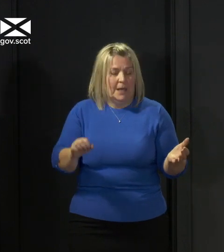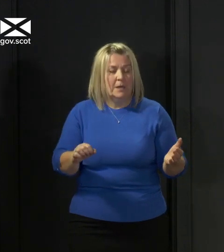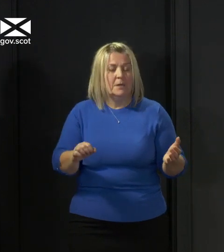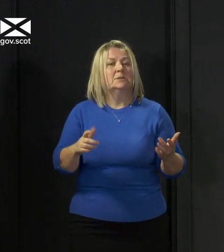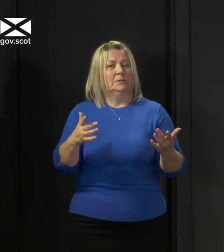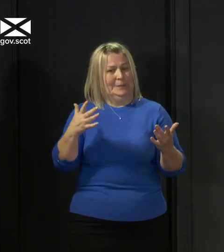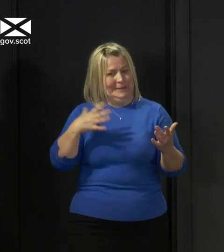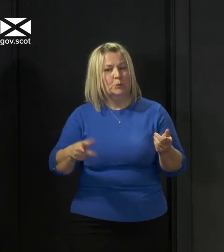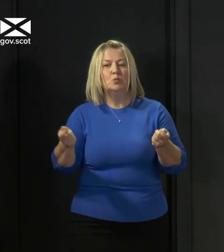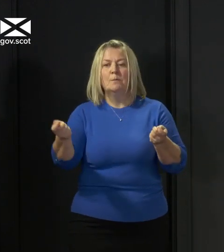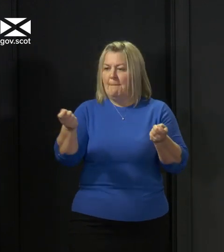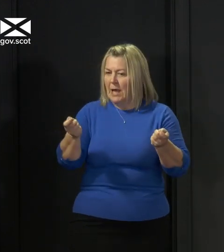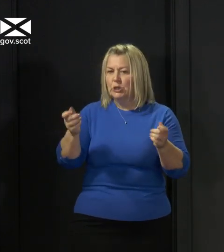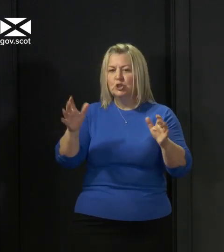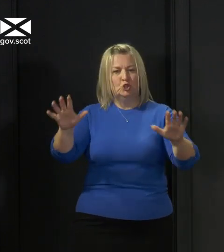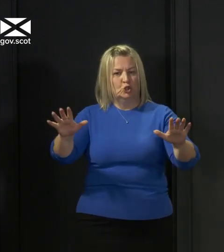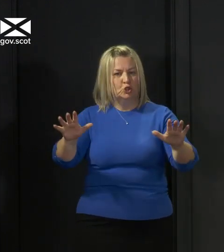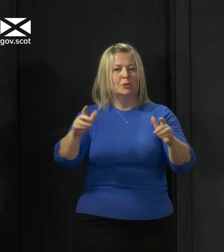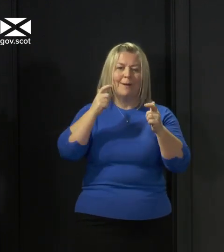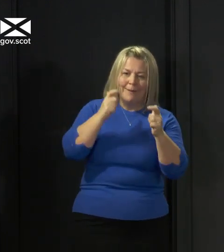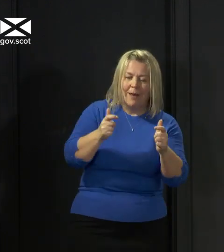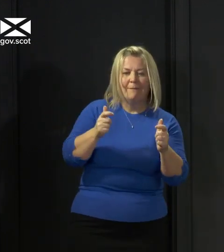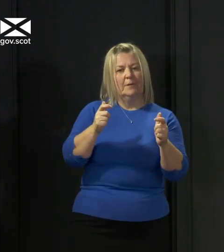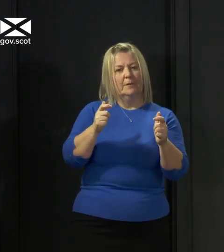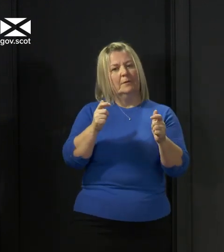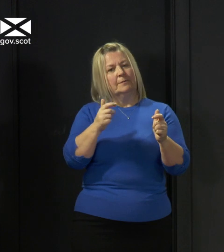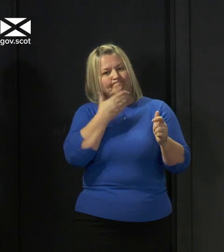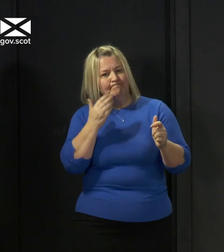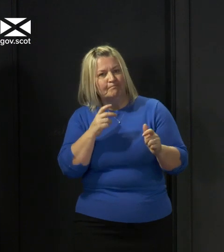manage in as careful and considered a way as possible which is what we will do